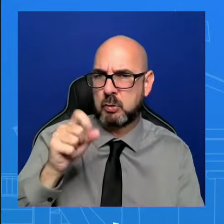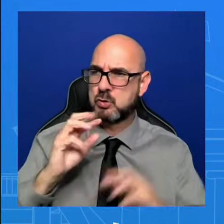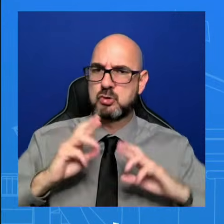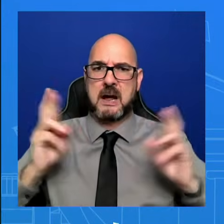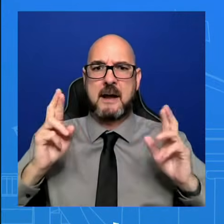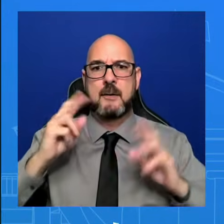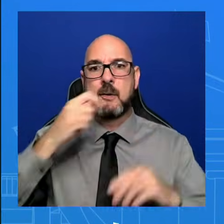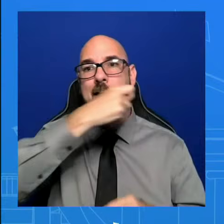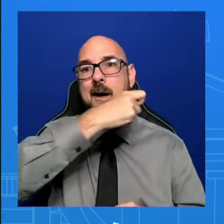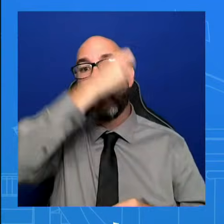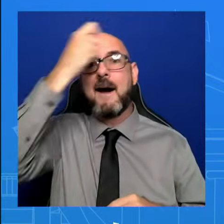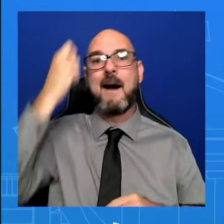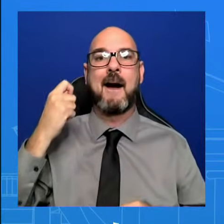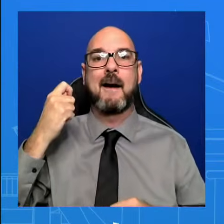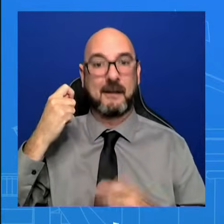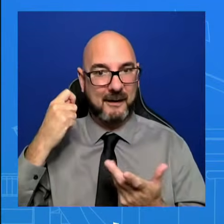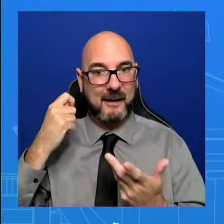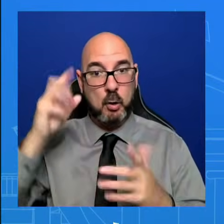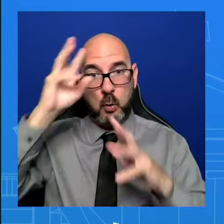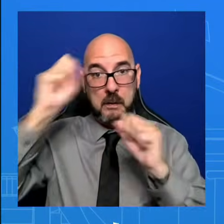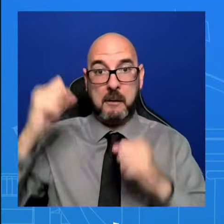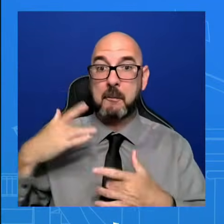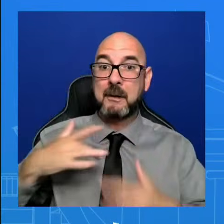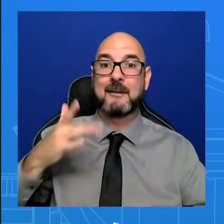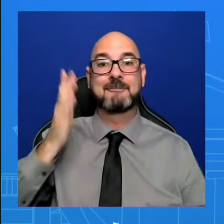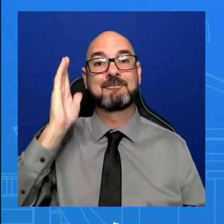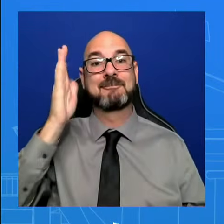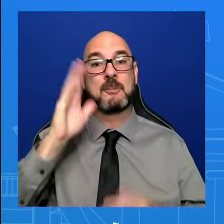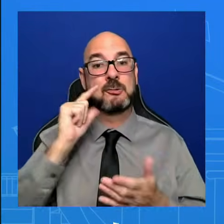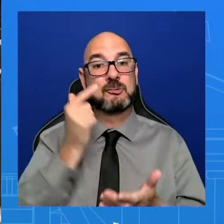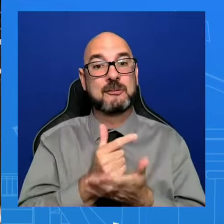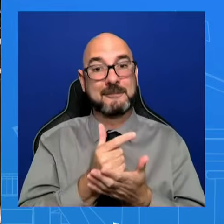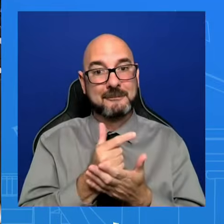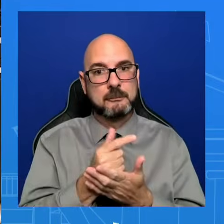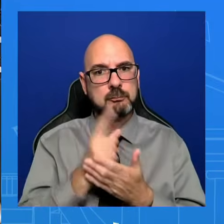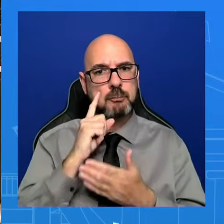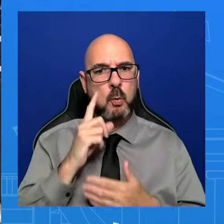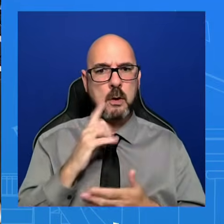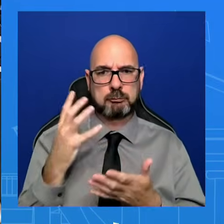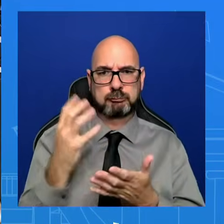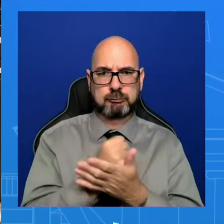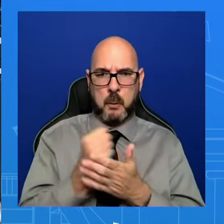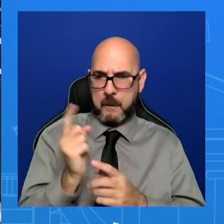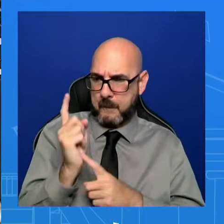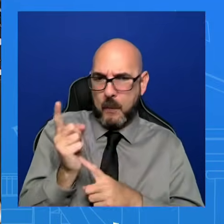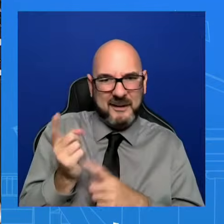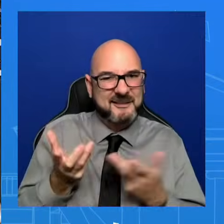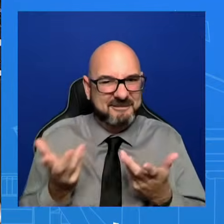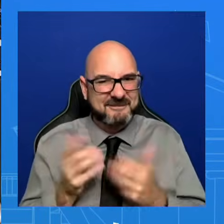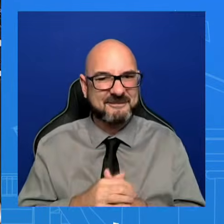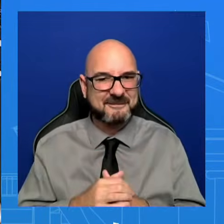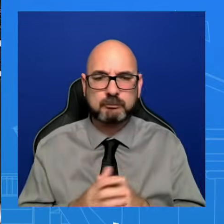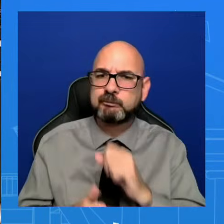when he speaks at graduation, he's going to meet the moment. The Press: And just to follow up on a question about some of the reports from police that the protesters